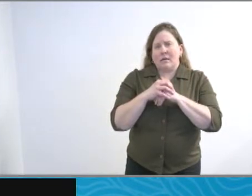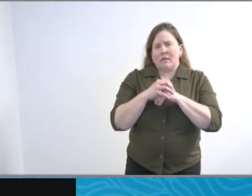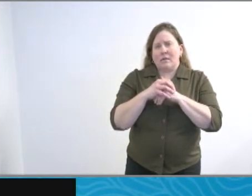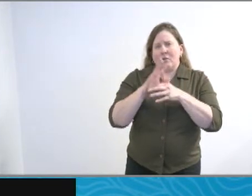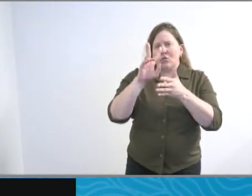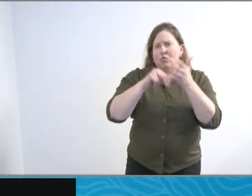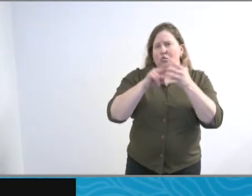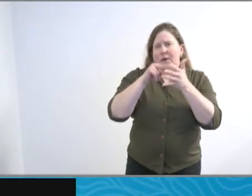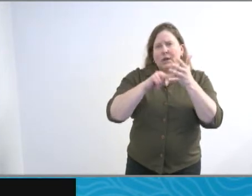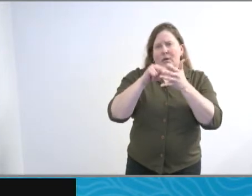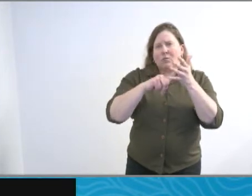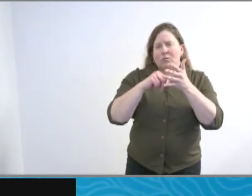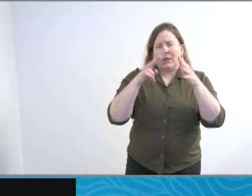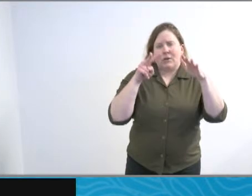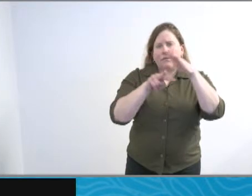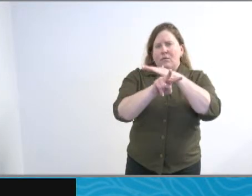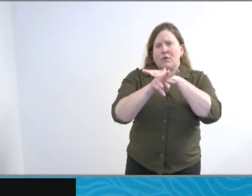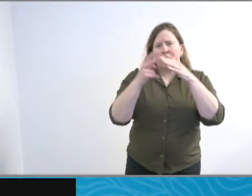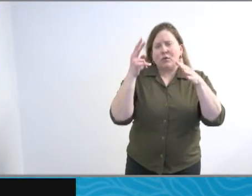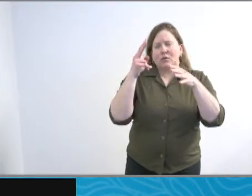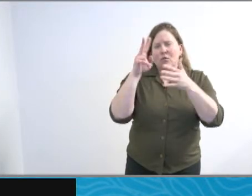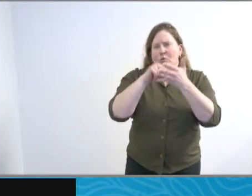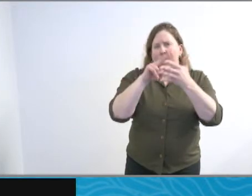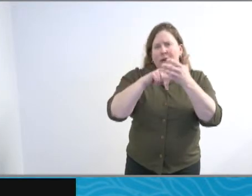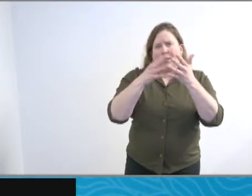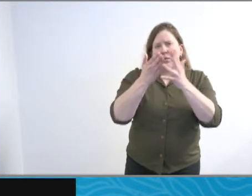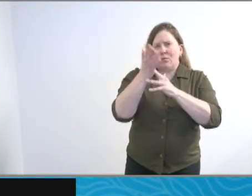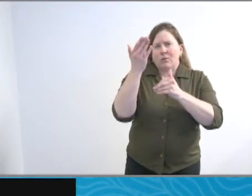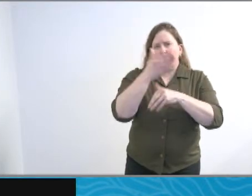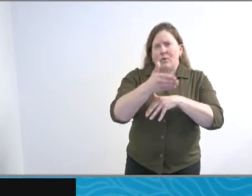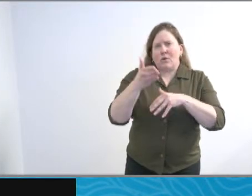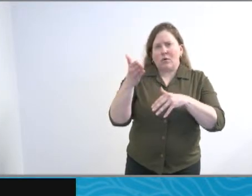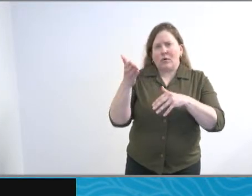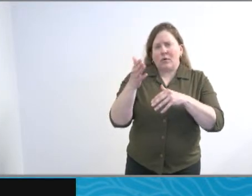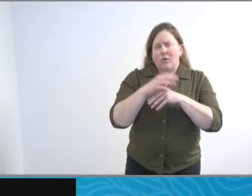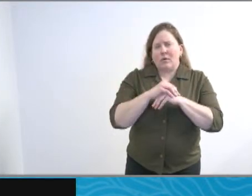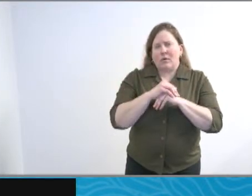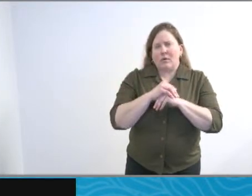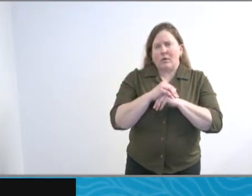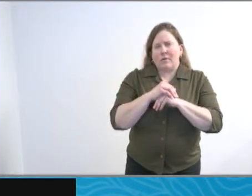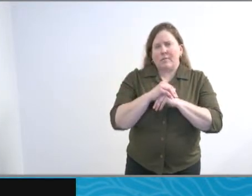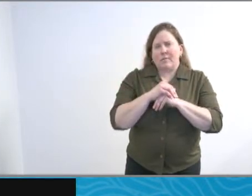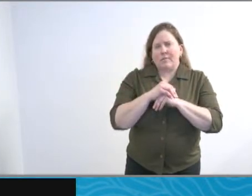and taking those into consideration when we are continuing to make those connections